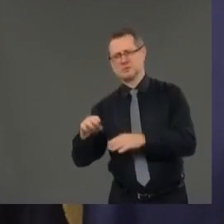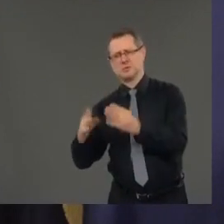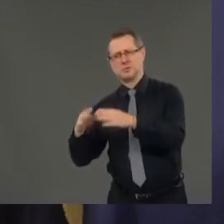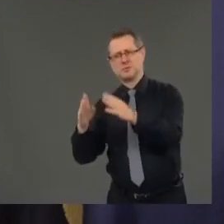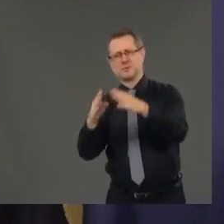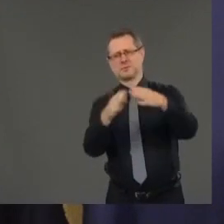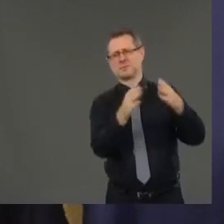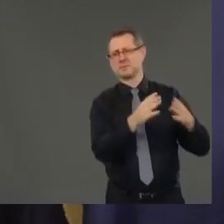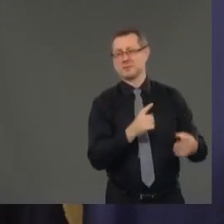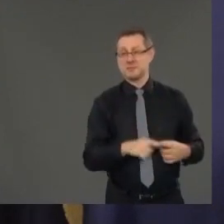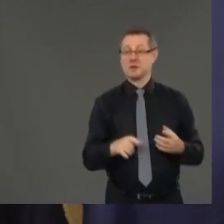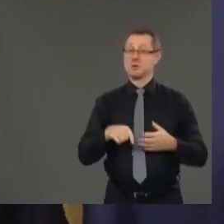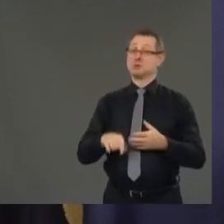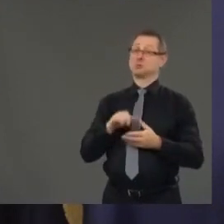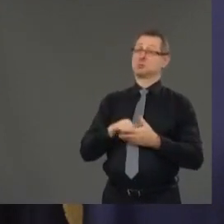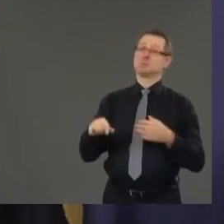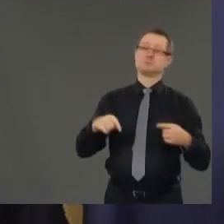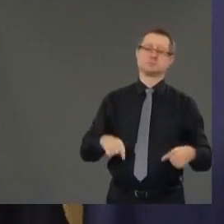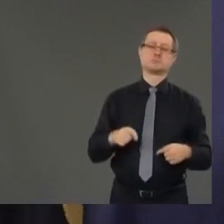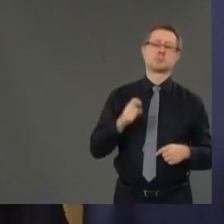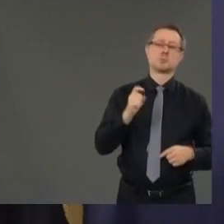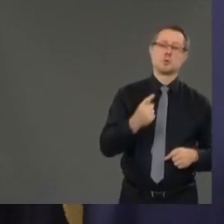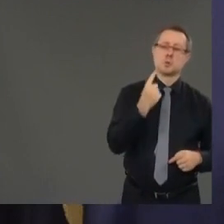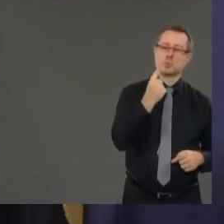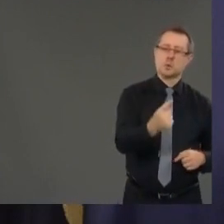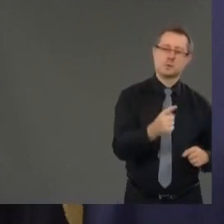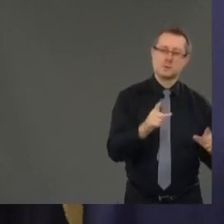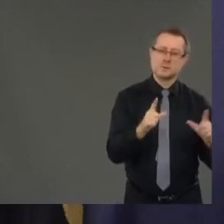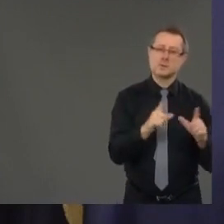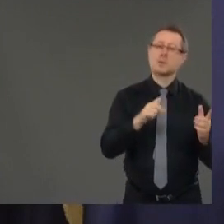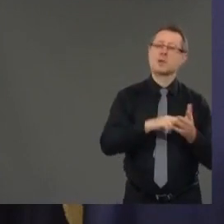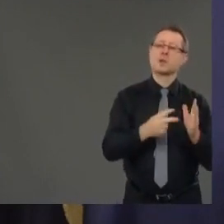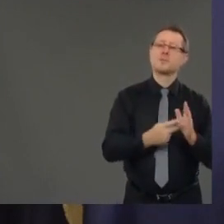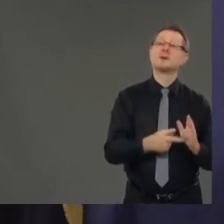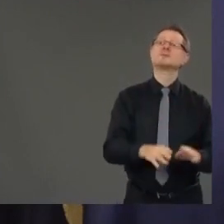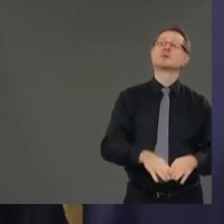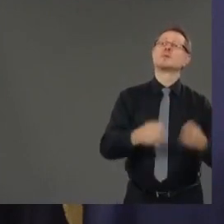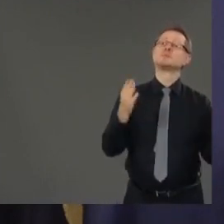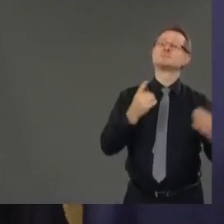MOST STATES DID NOT OPEN BARS. SINCE WE ONLY HAVE ONE LICENSE,